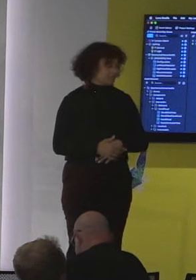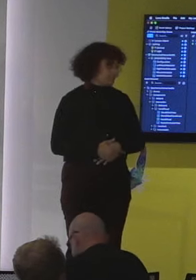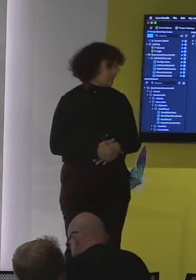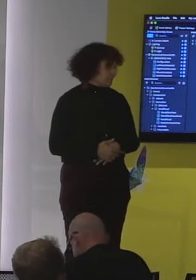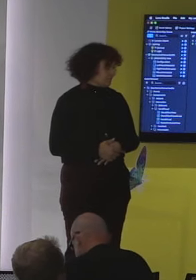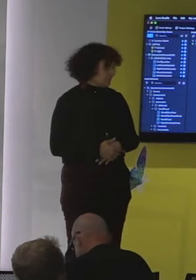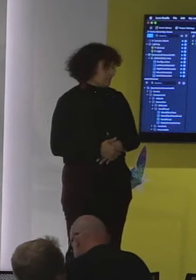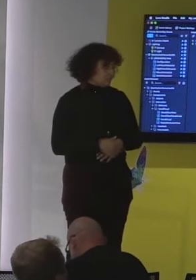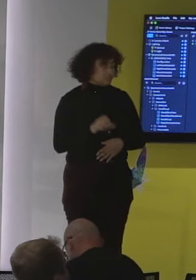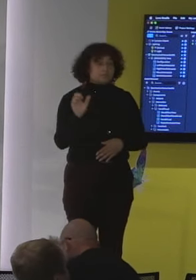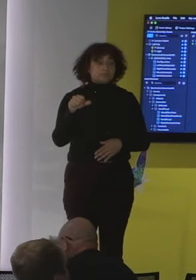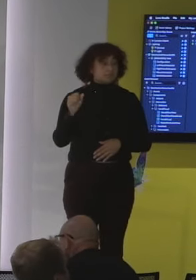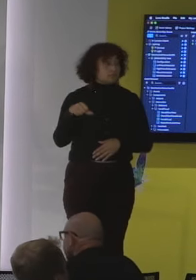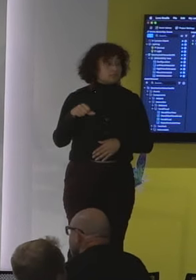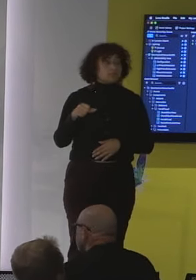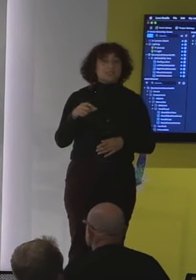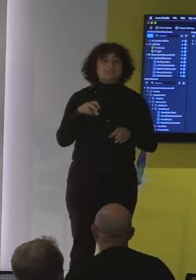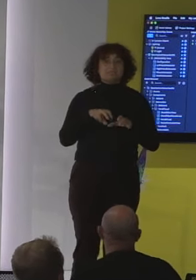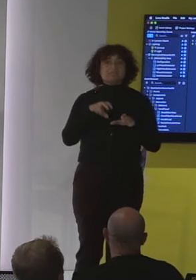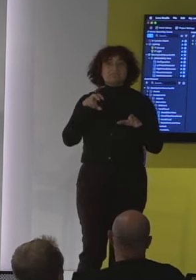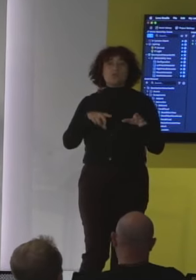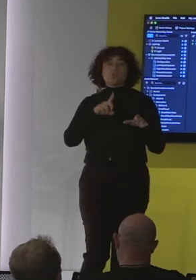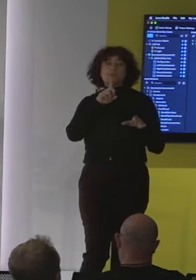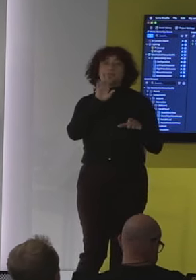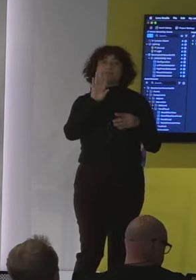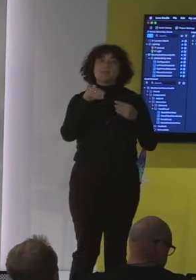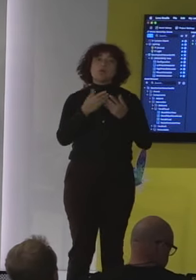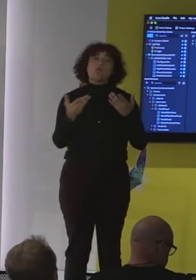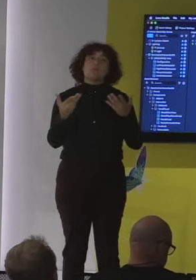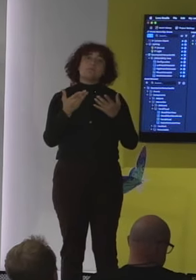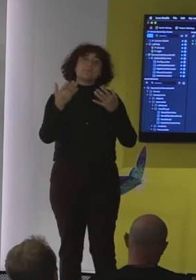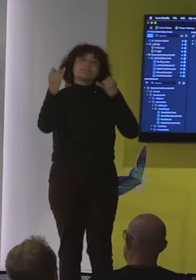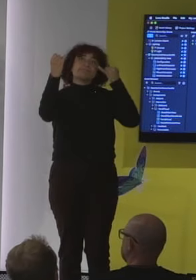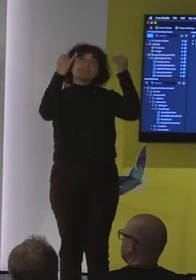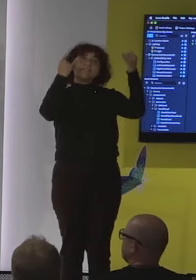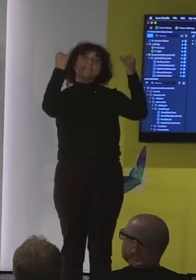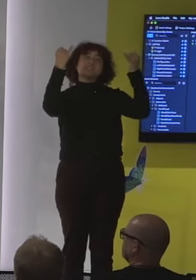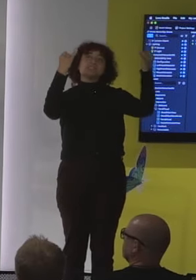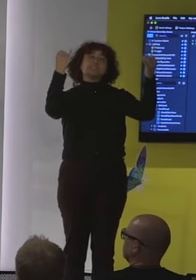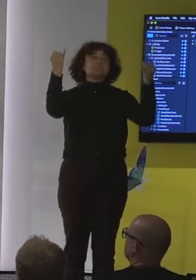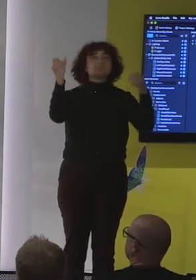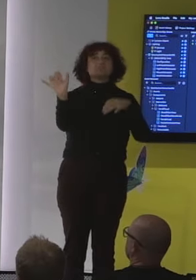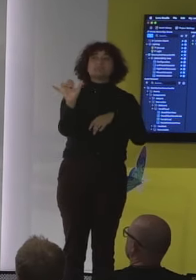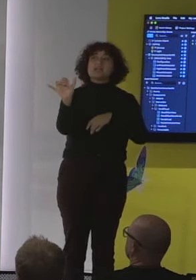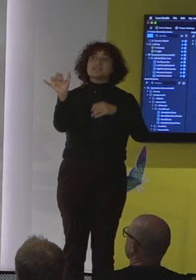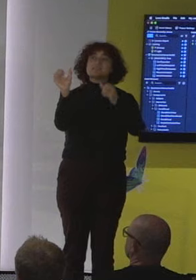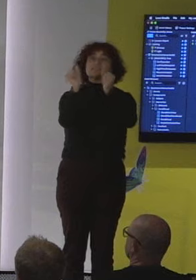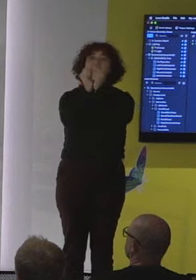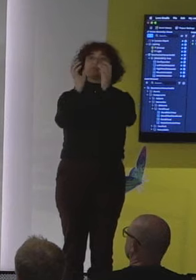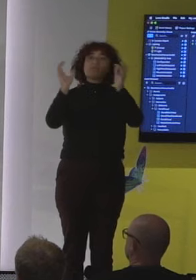So, yeah, let's take a step back. Let's really think about what would be an ideal, kind of like an expanded Hello, World project